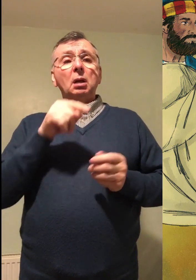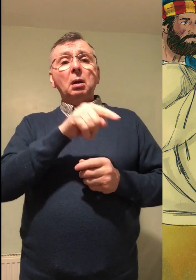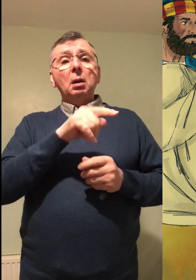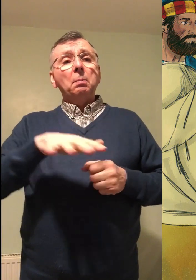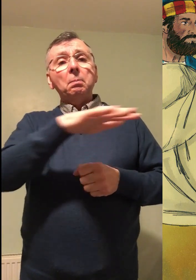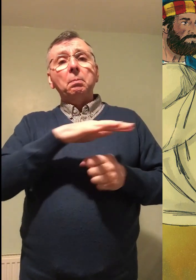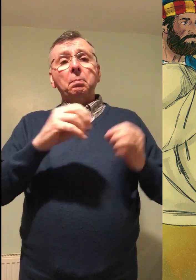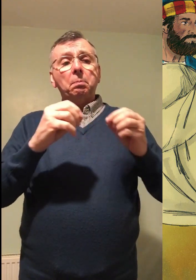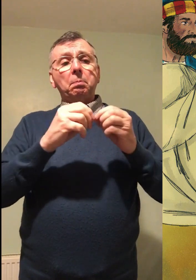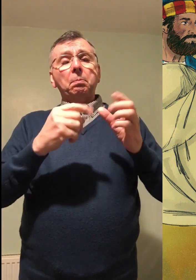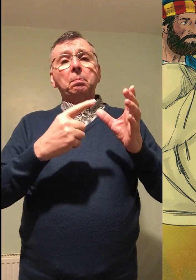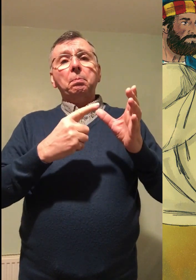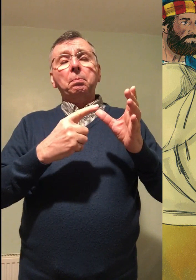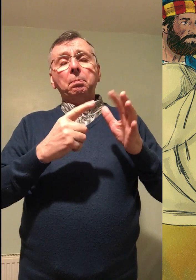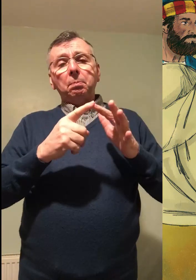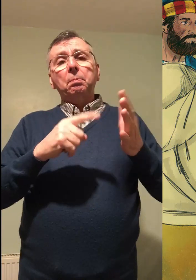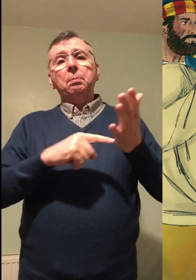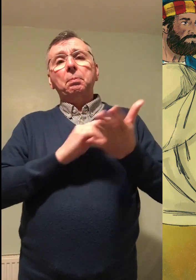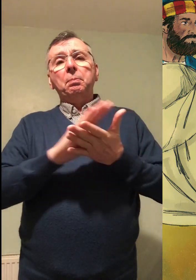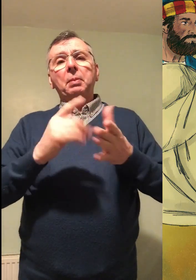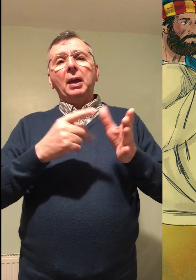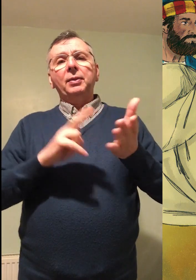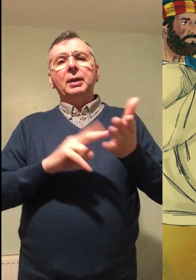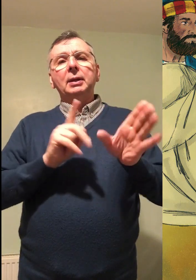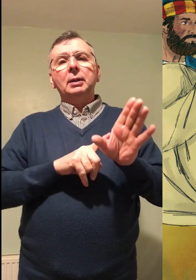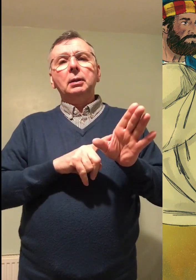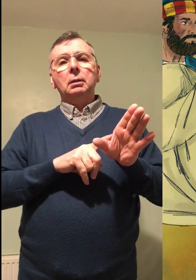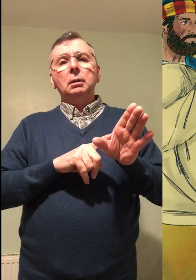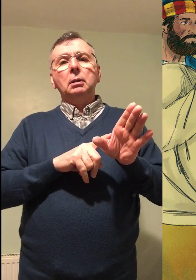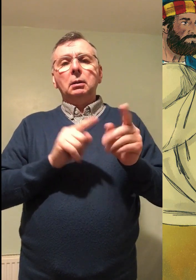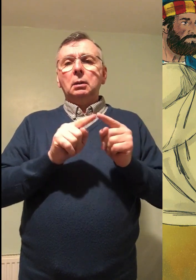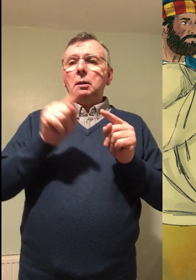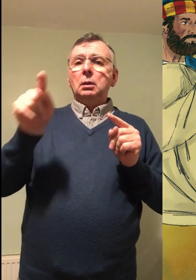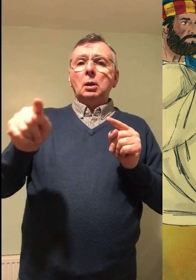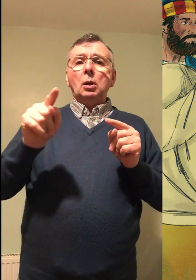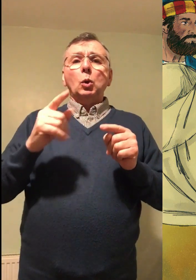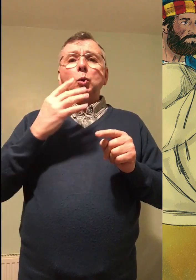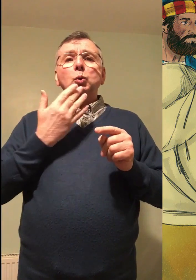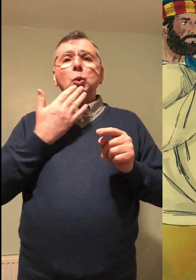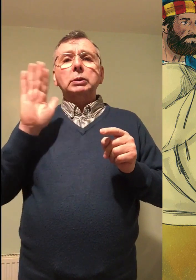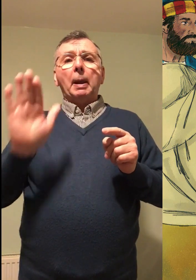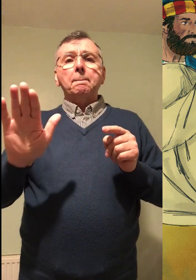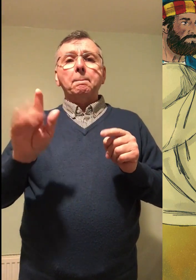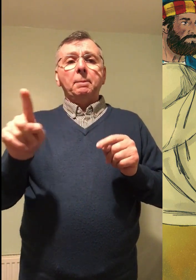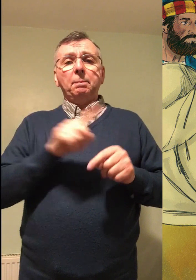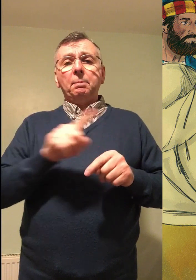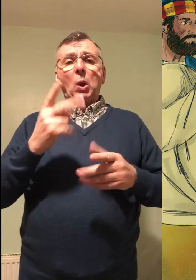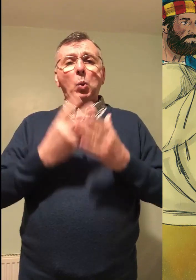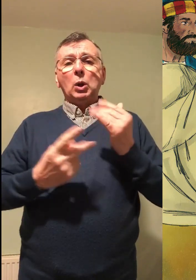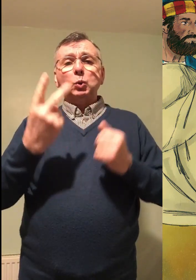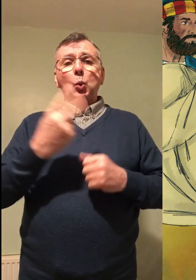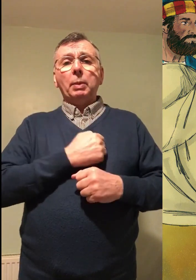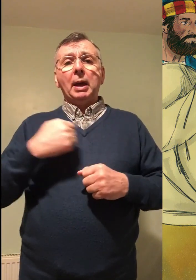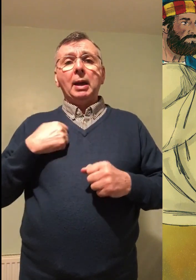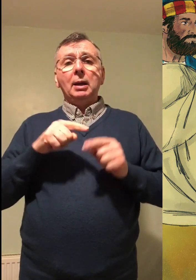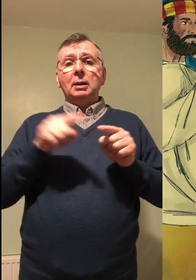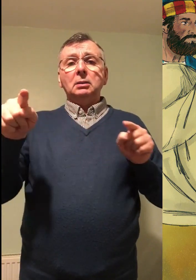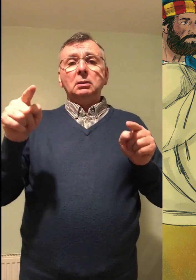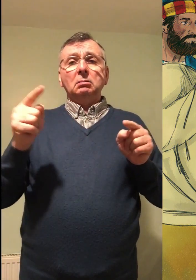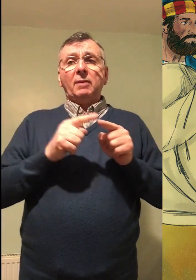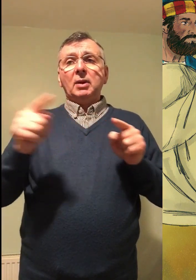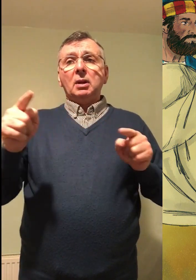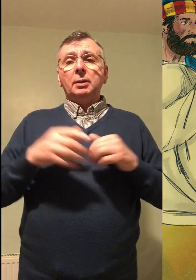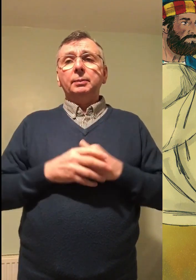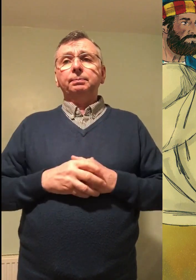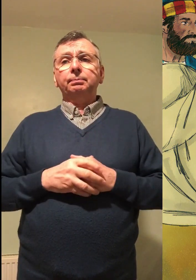tomb for four days. Now Bethany was less than two miles from Jerusalem, and many Jews had